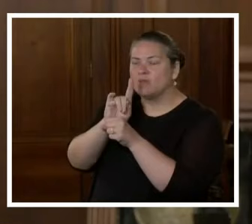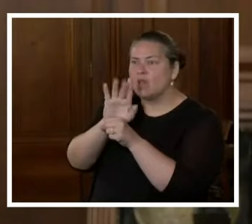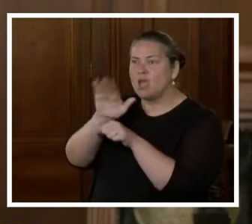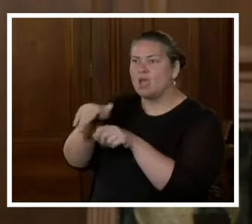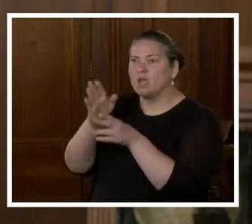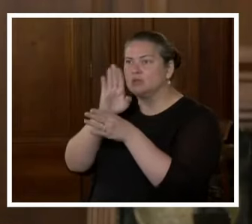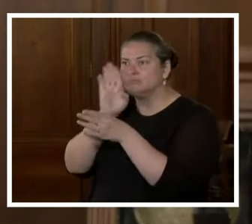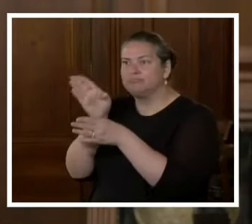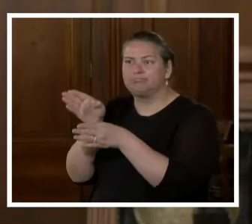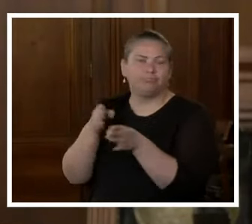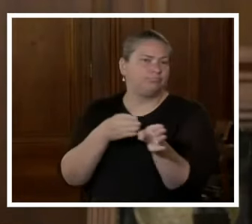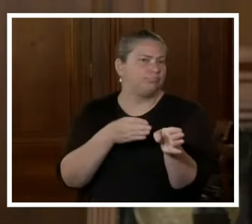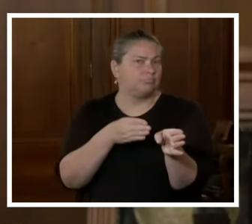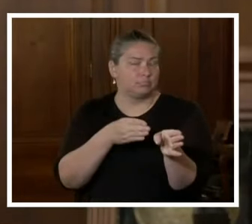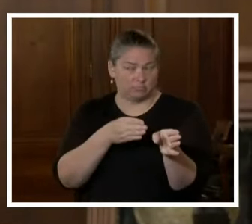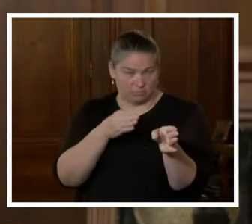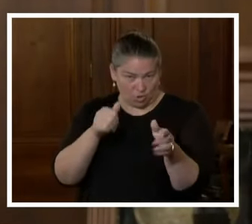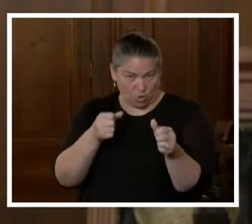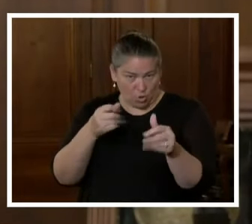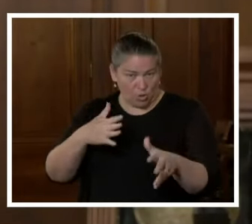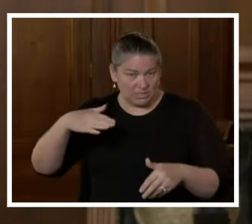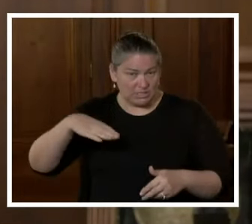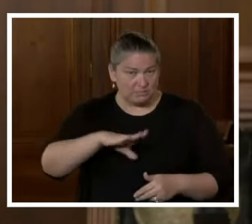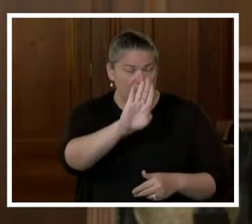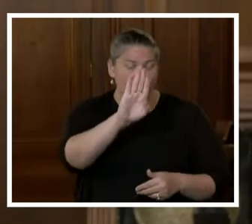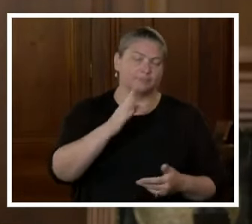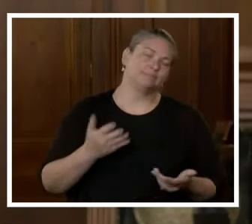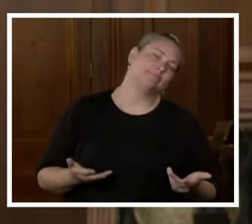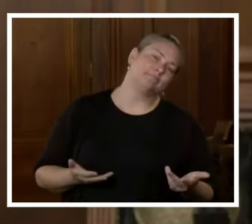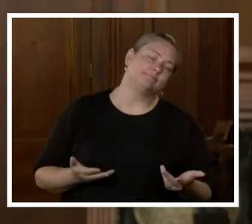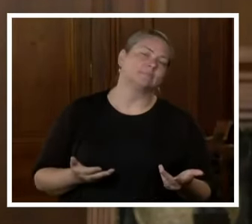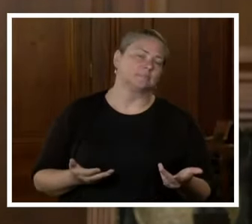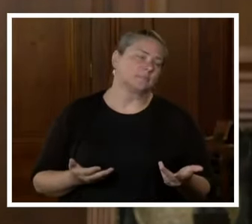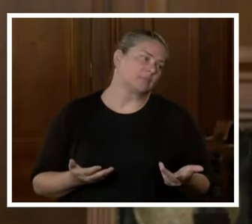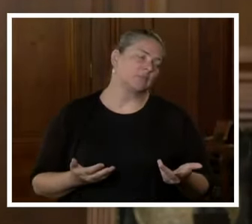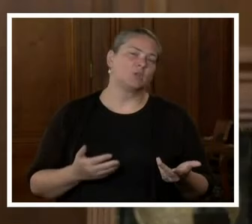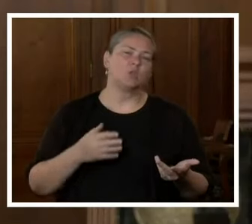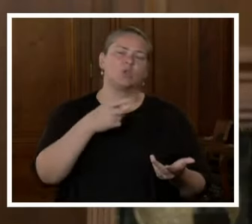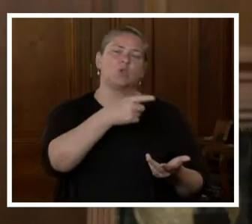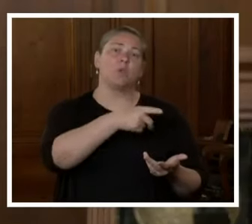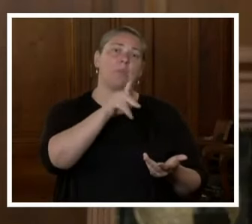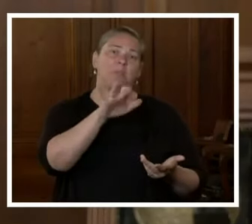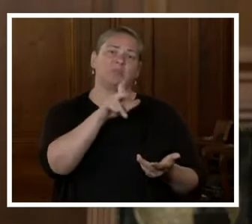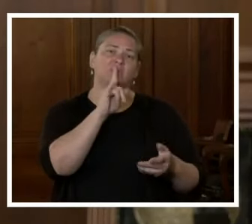SPEAKING --